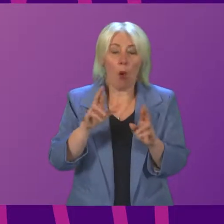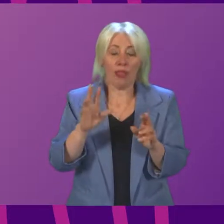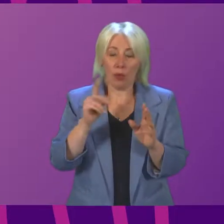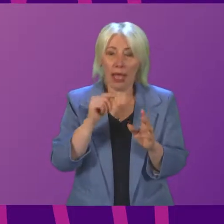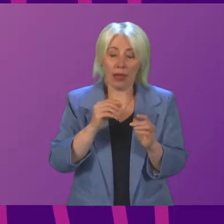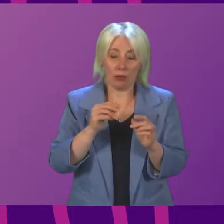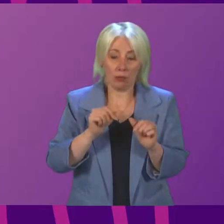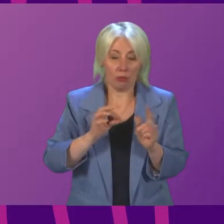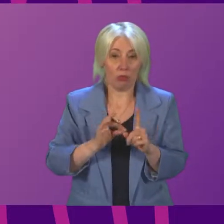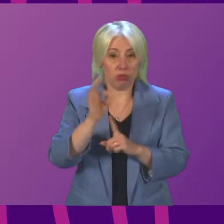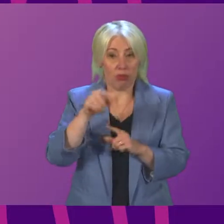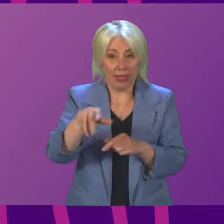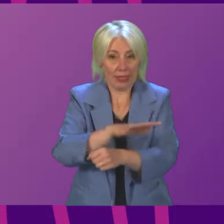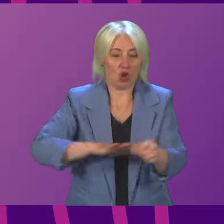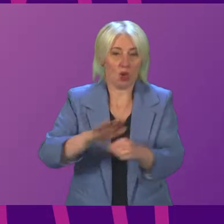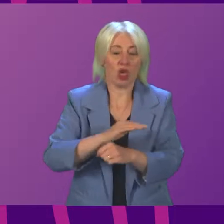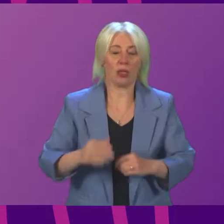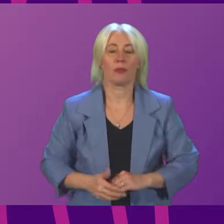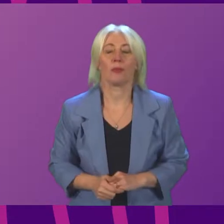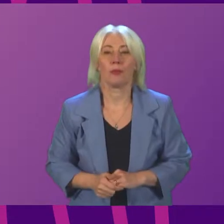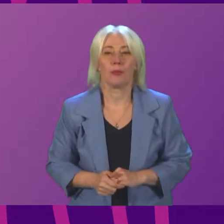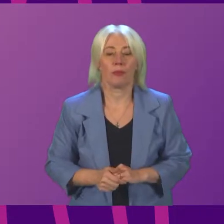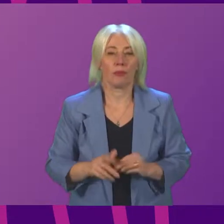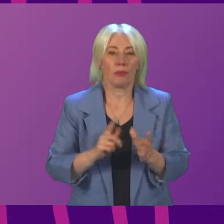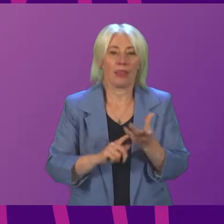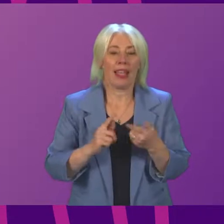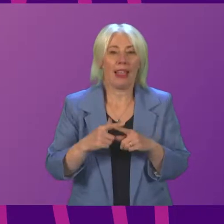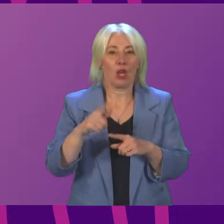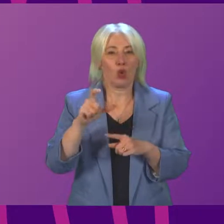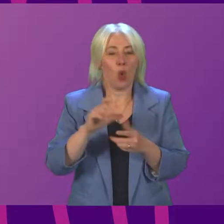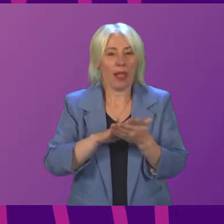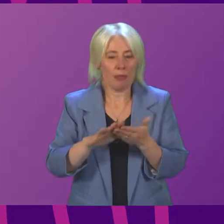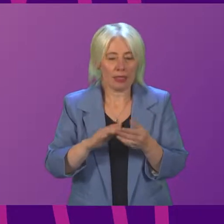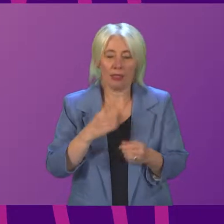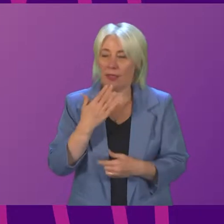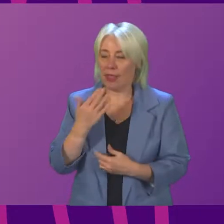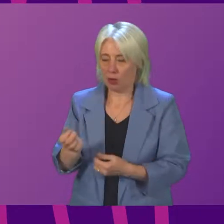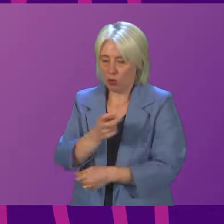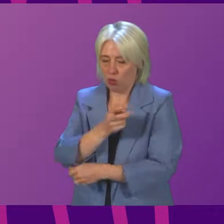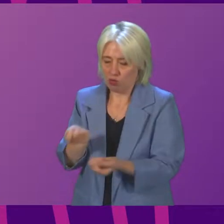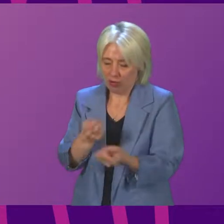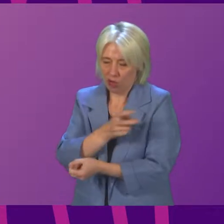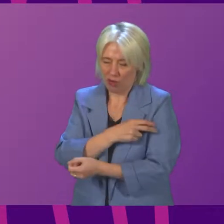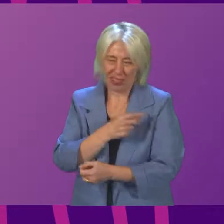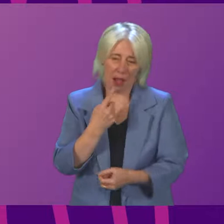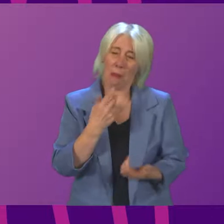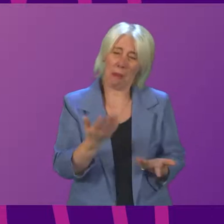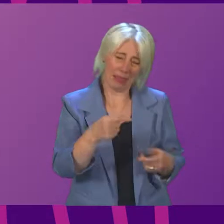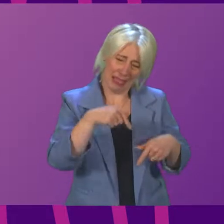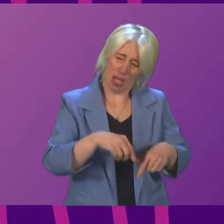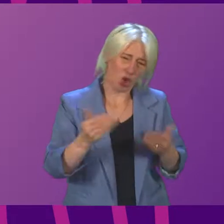The situation is not safe. Waiting times, such as the ones that were announced this morning,